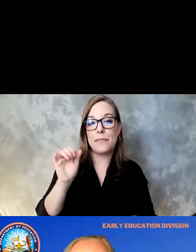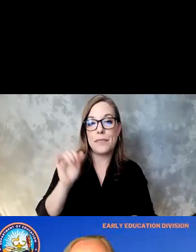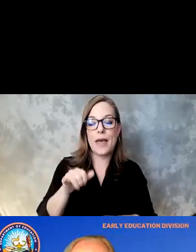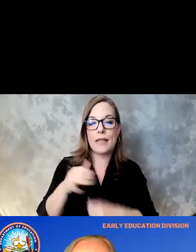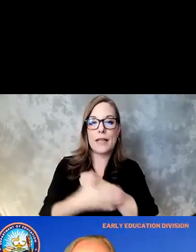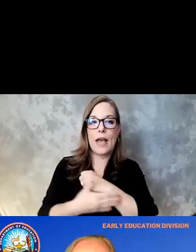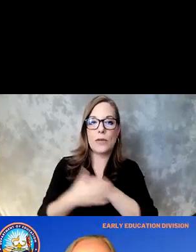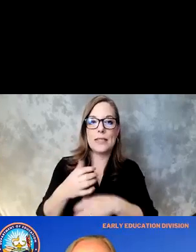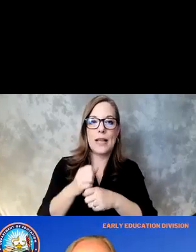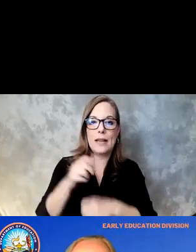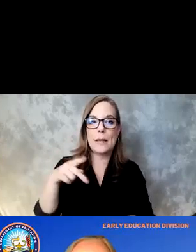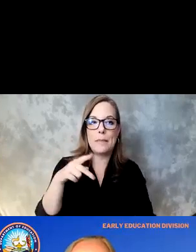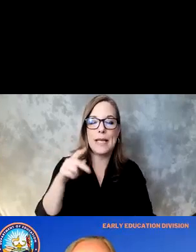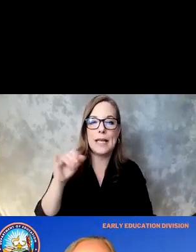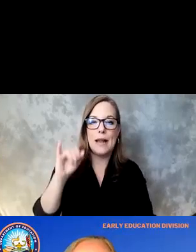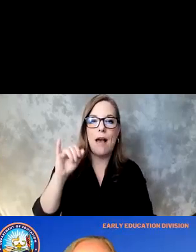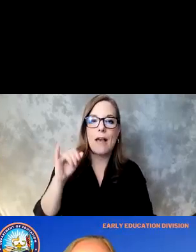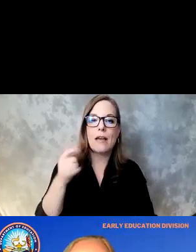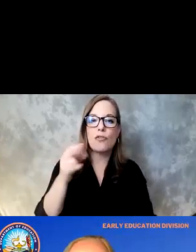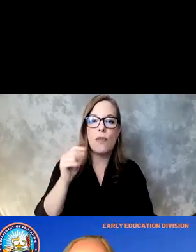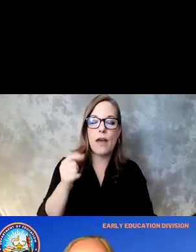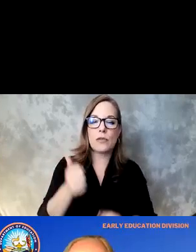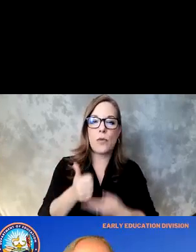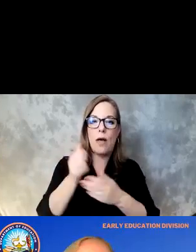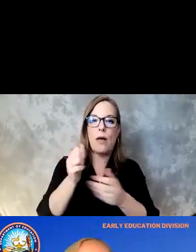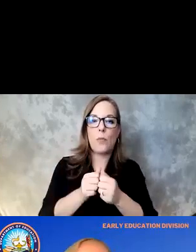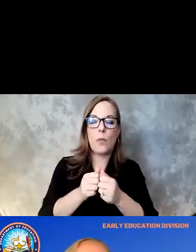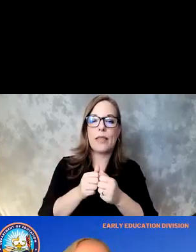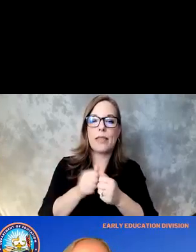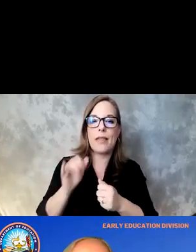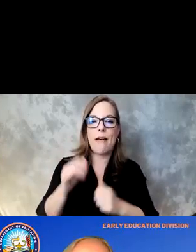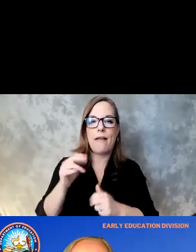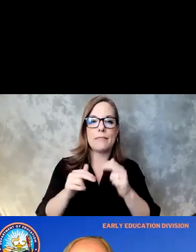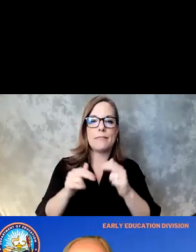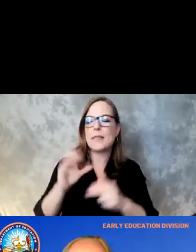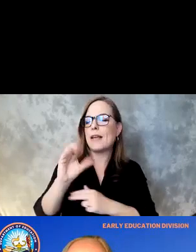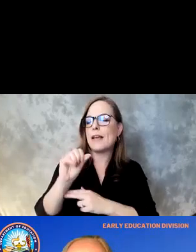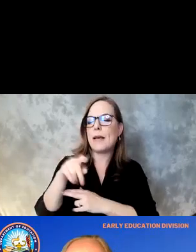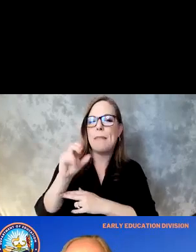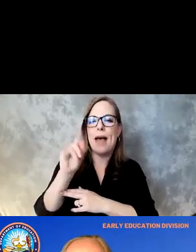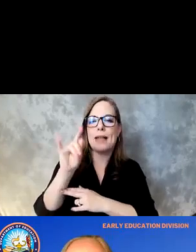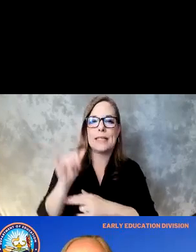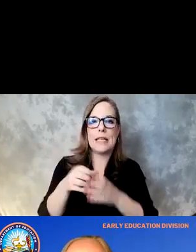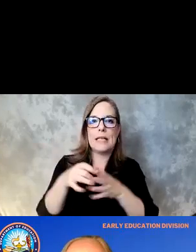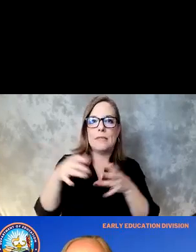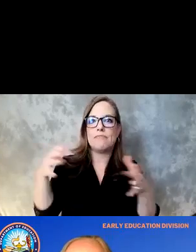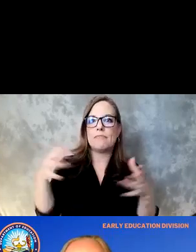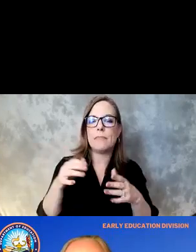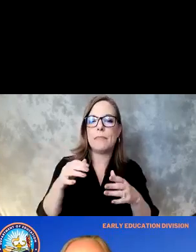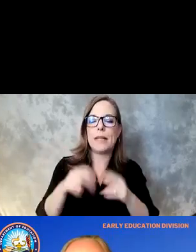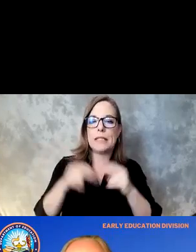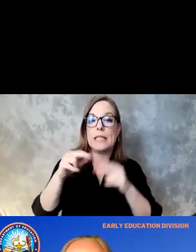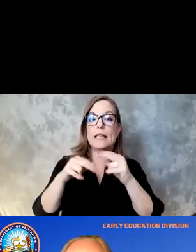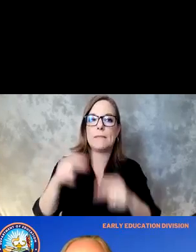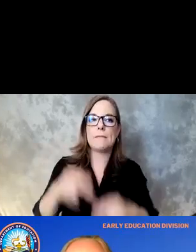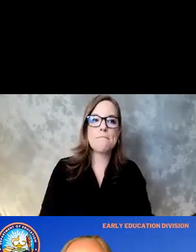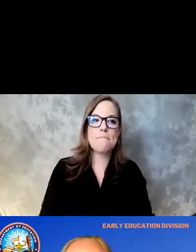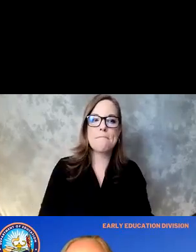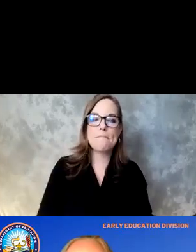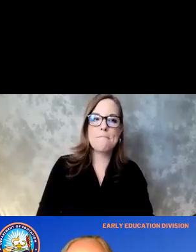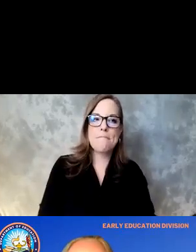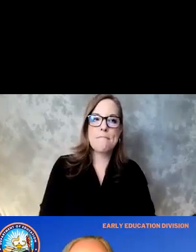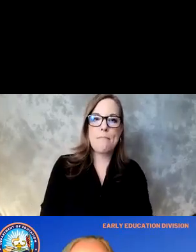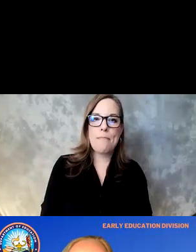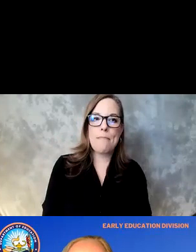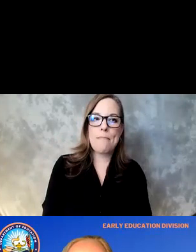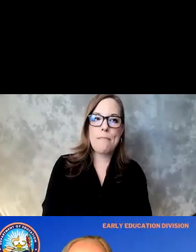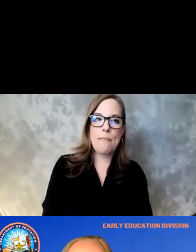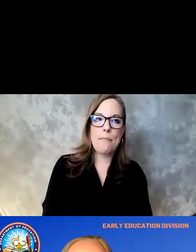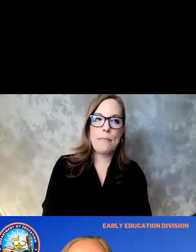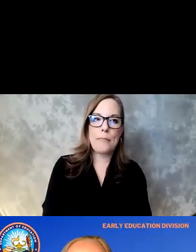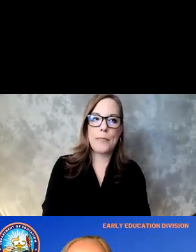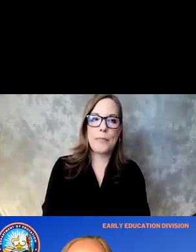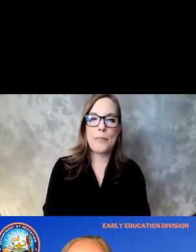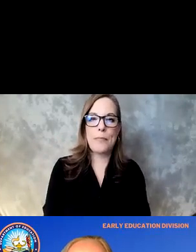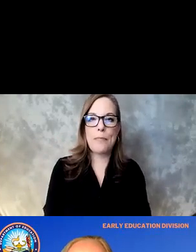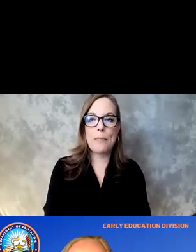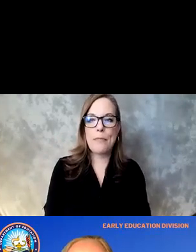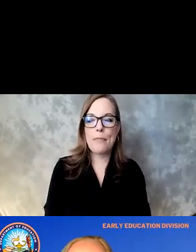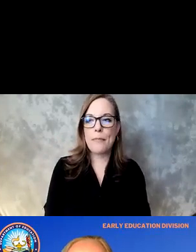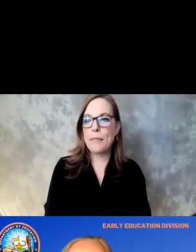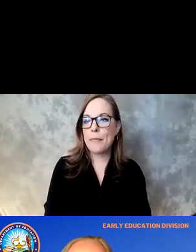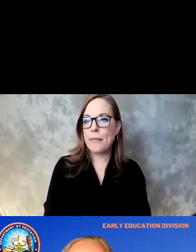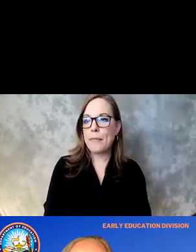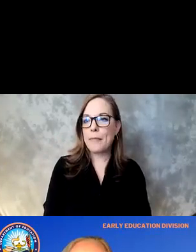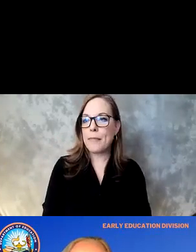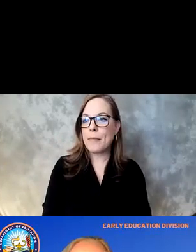with the countywide capacity building. Stephen Propheter: Thank you Virginia. Taking